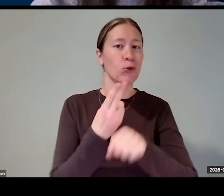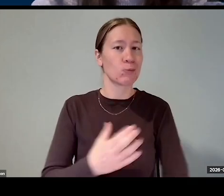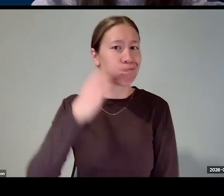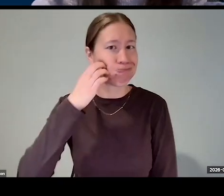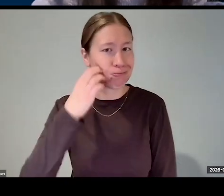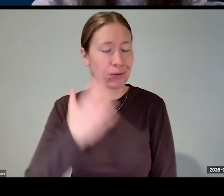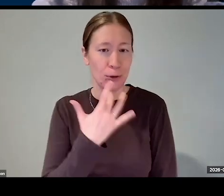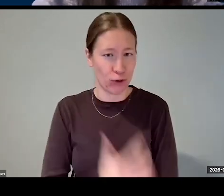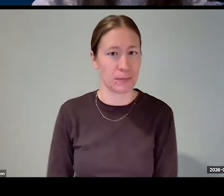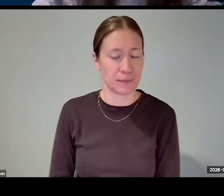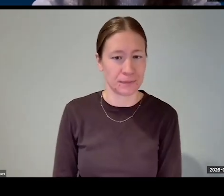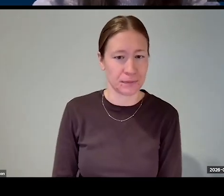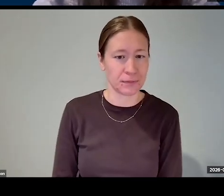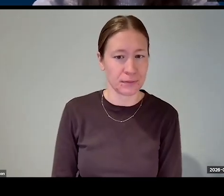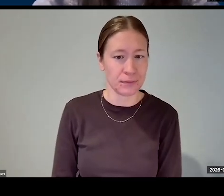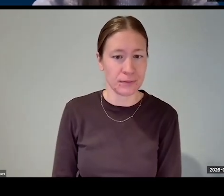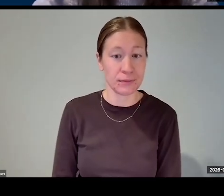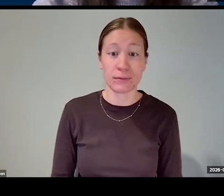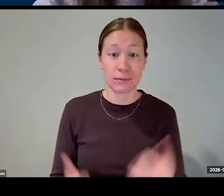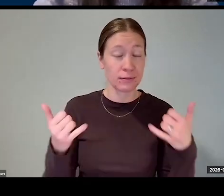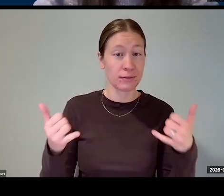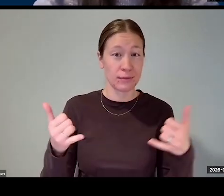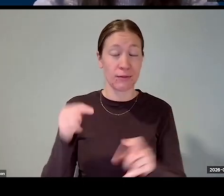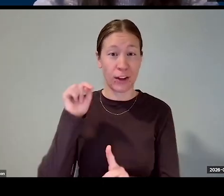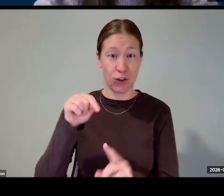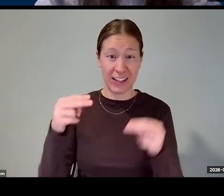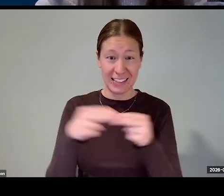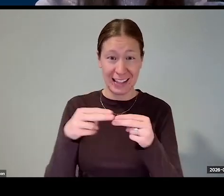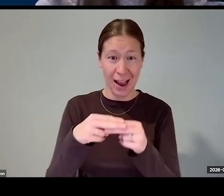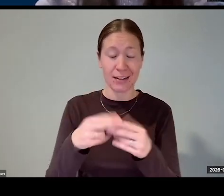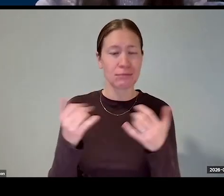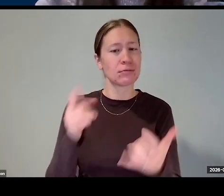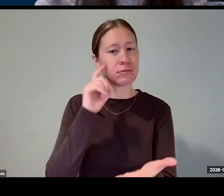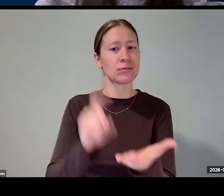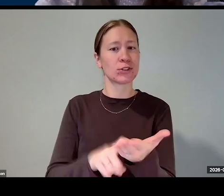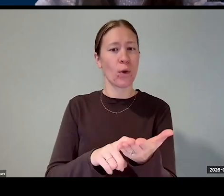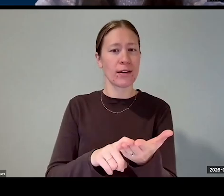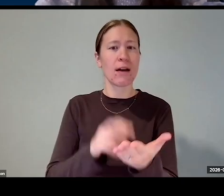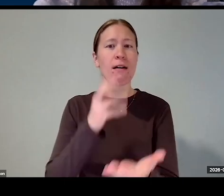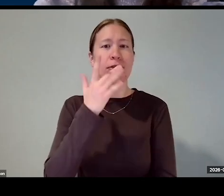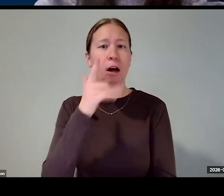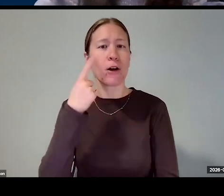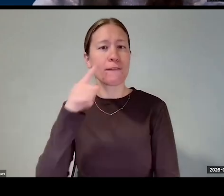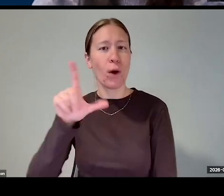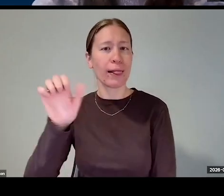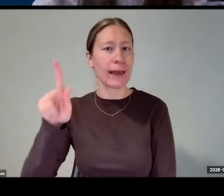I also wanted to show that for this slide deck, this teal color is my link text color by default.